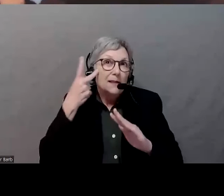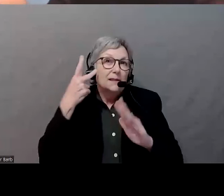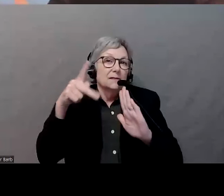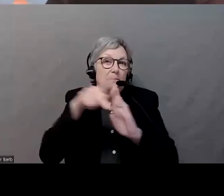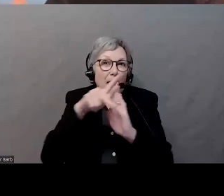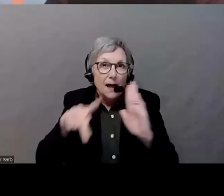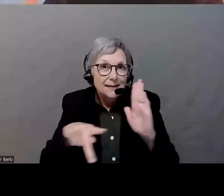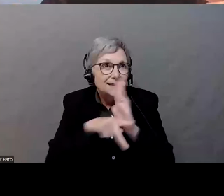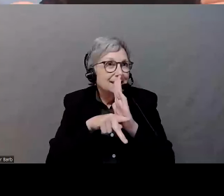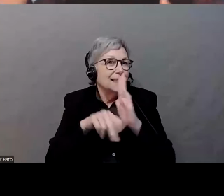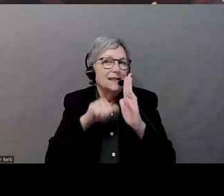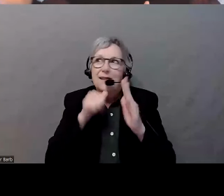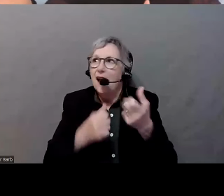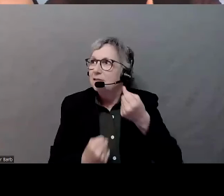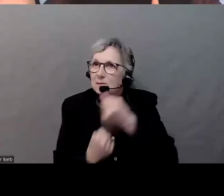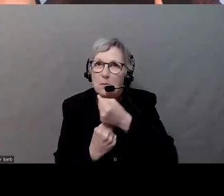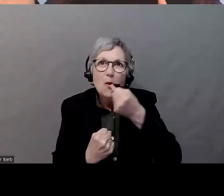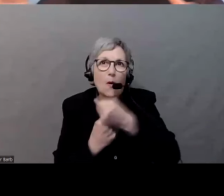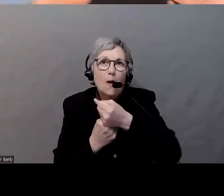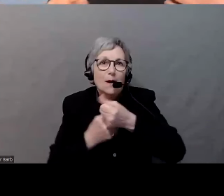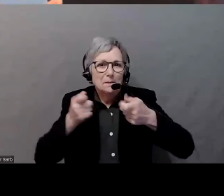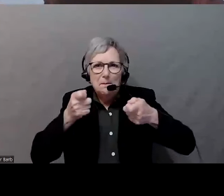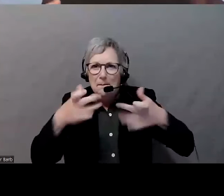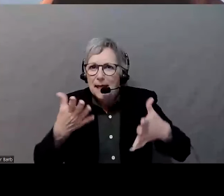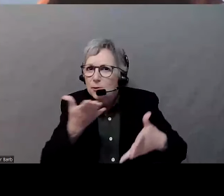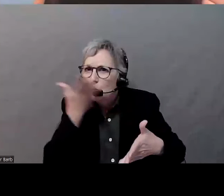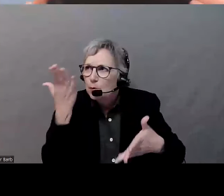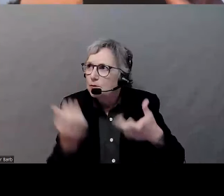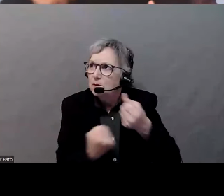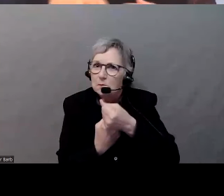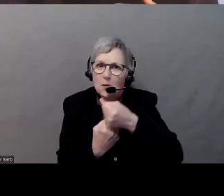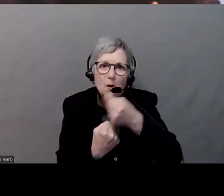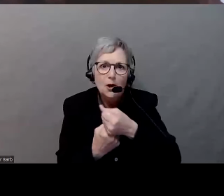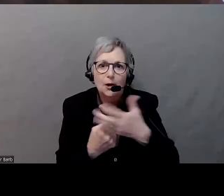MANAGERS. WE HAVE THIS THING THAT IF YOU GET PROMOTED